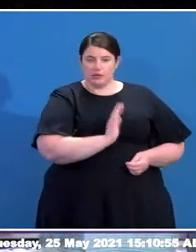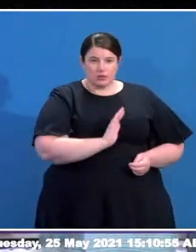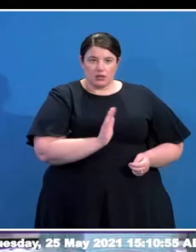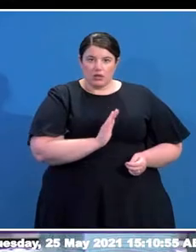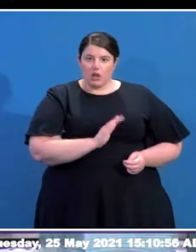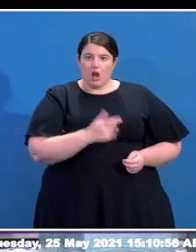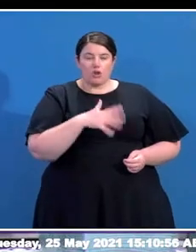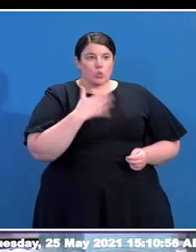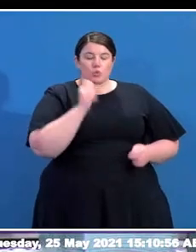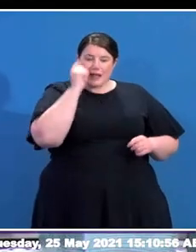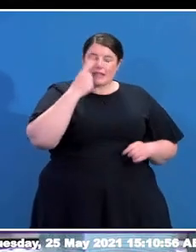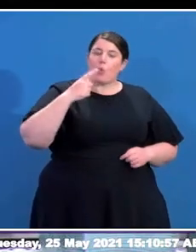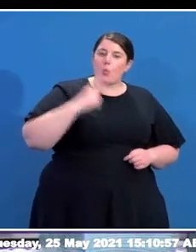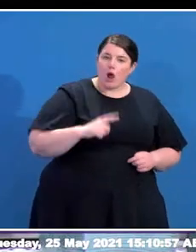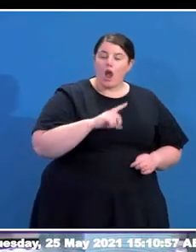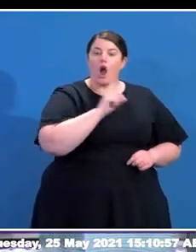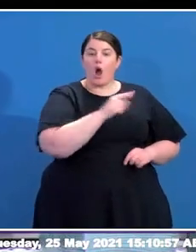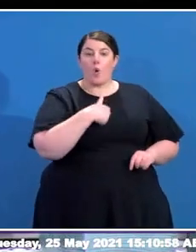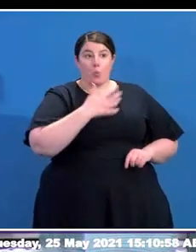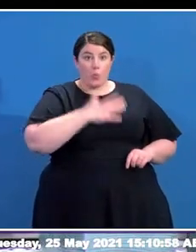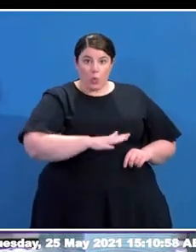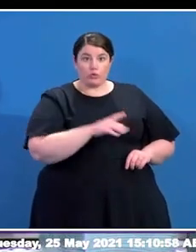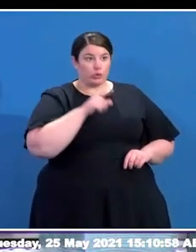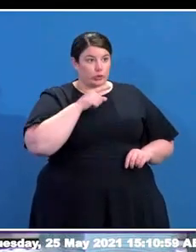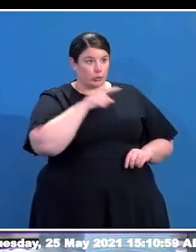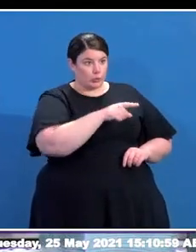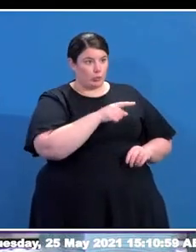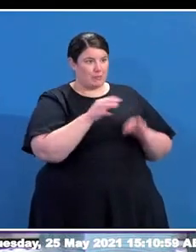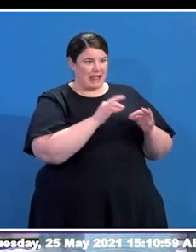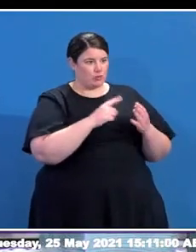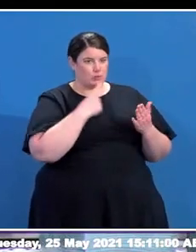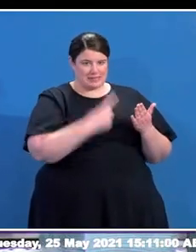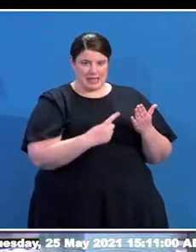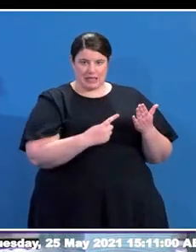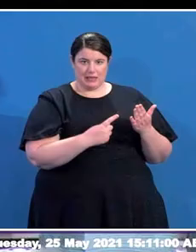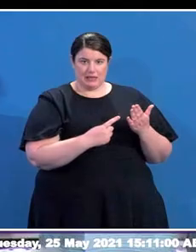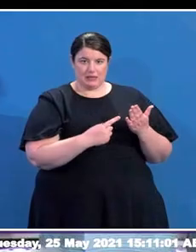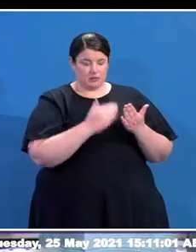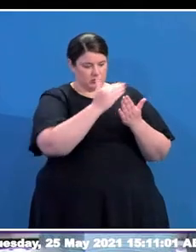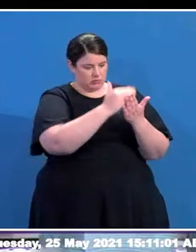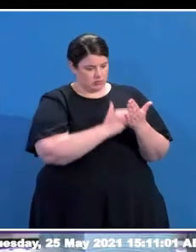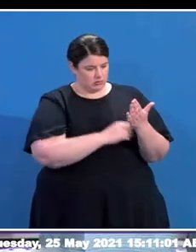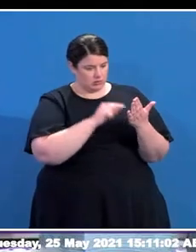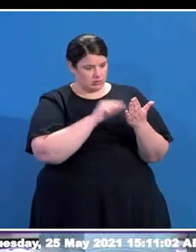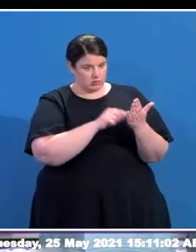understand what it is you intended to convey by saying that the following allegations have been established.